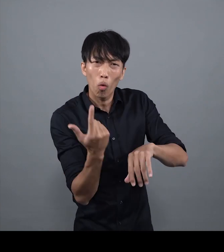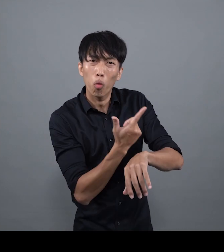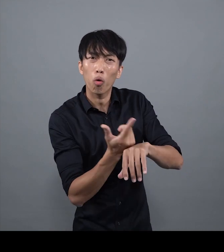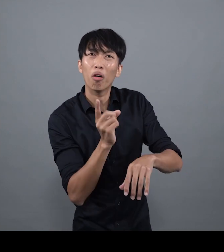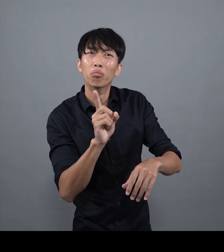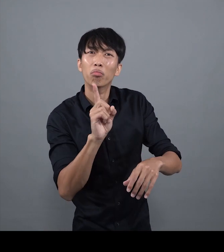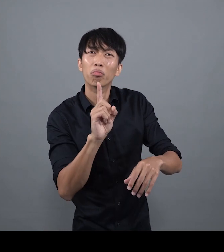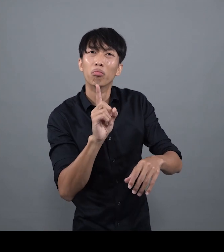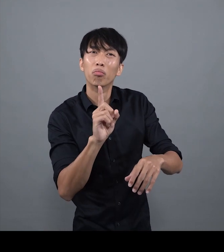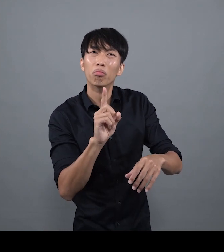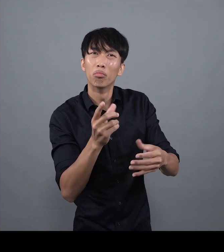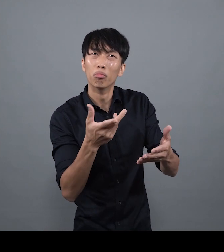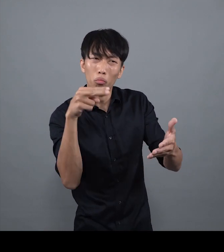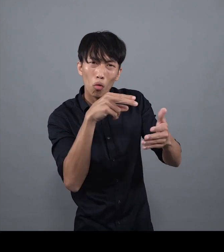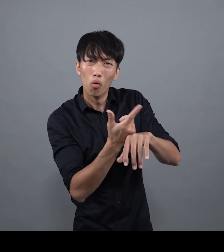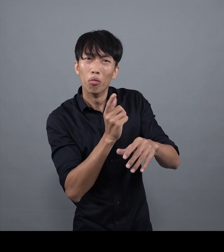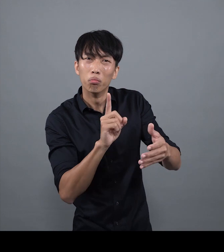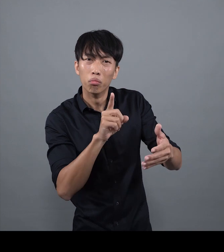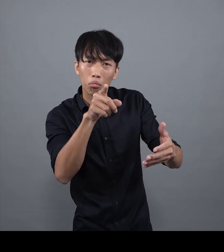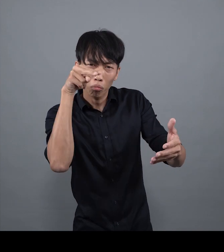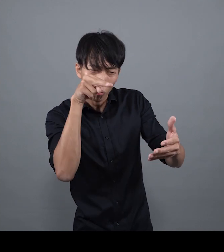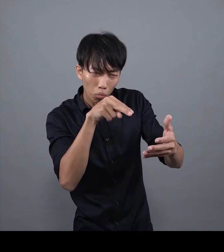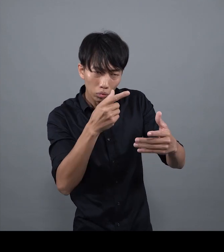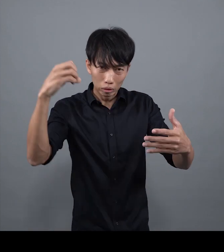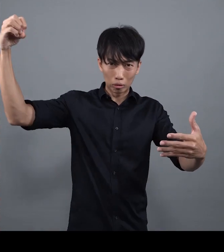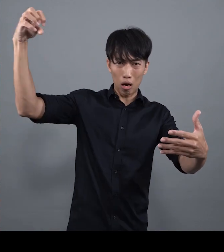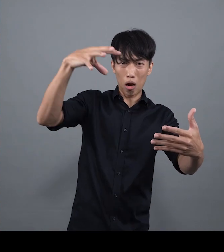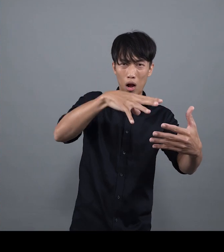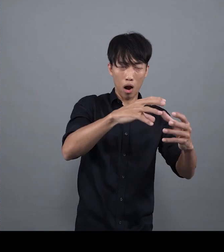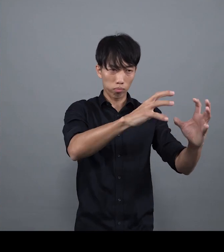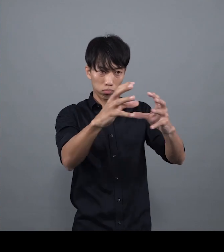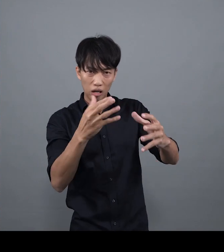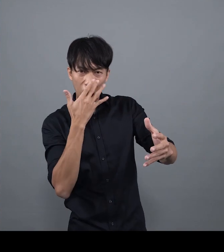Why would you watch teabags decompose under the sun? Their colours are constantly changing